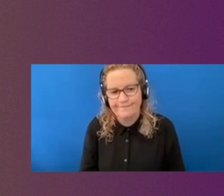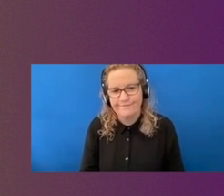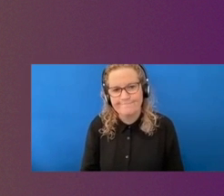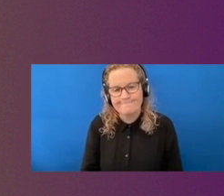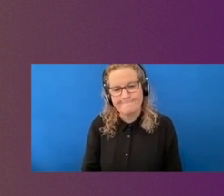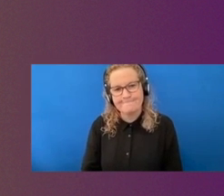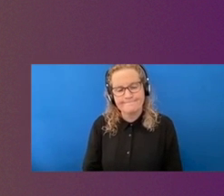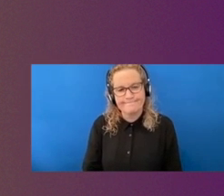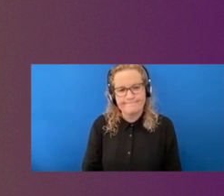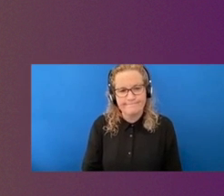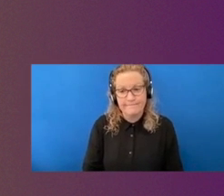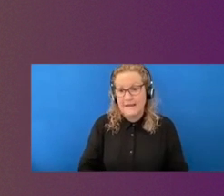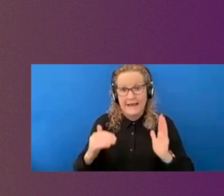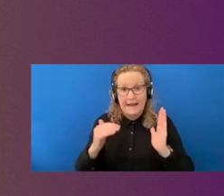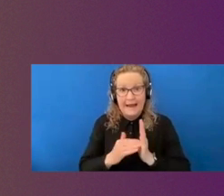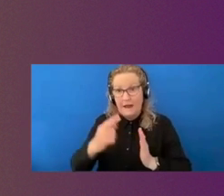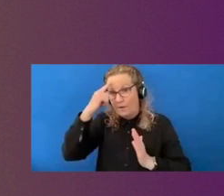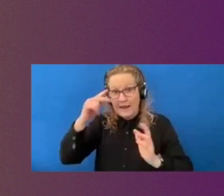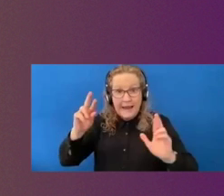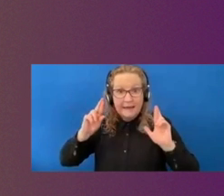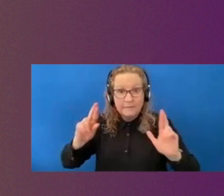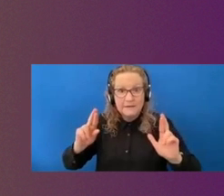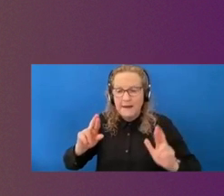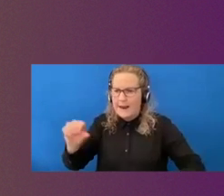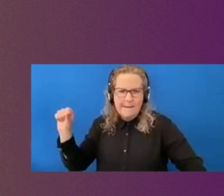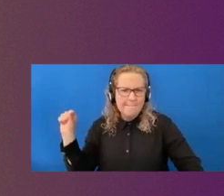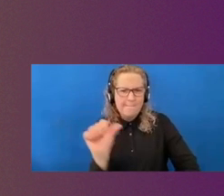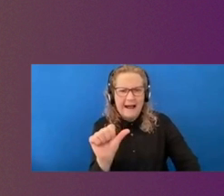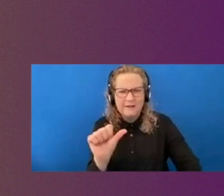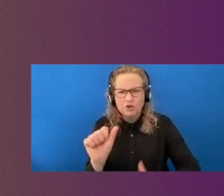we're going back to normal hard and fast and you know yeah sure they're gonna let you work